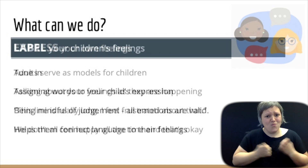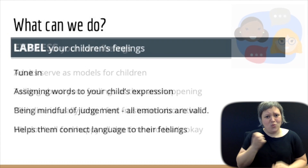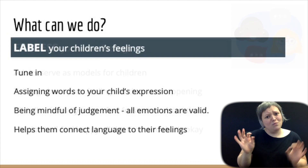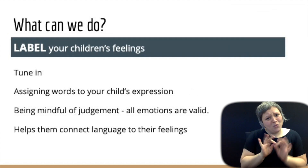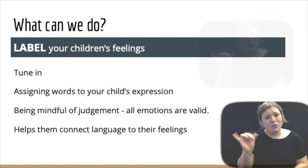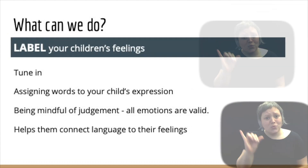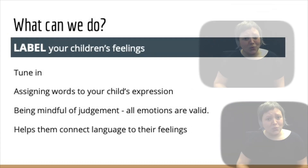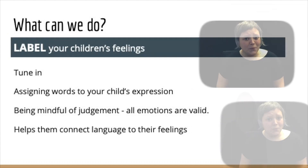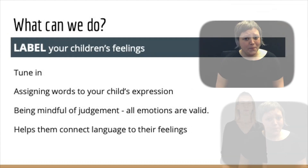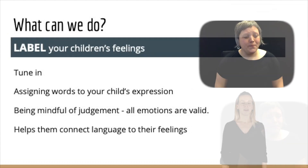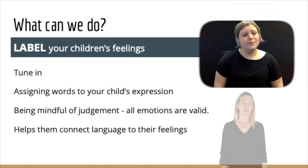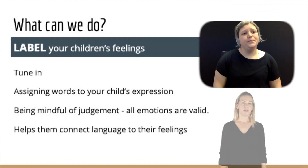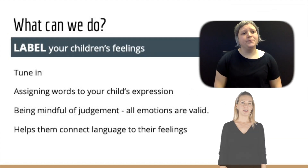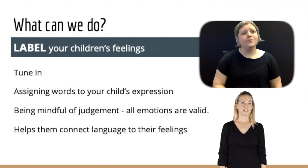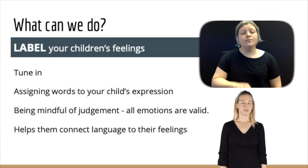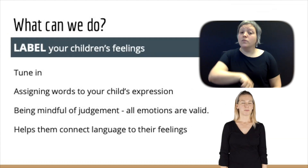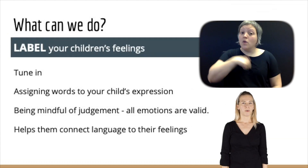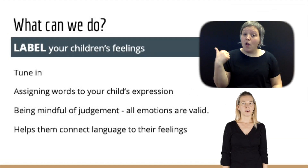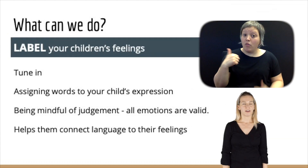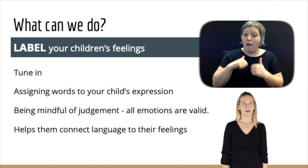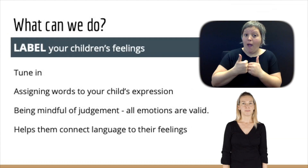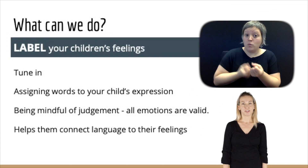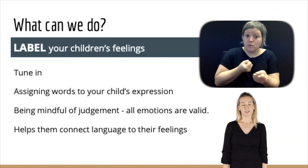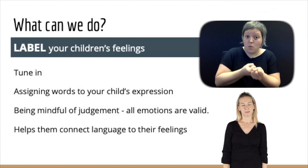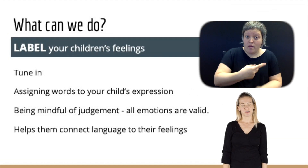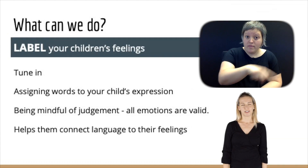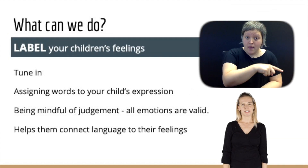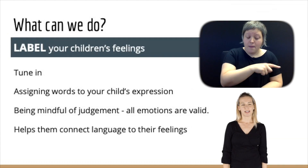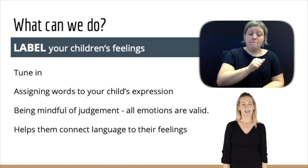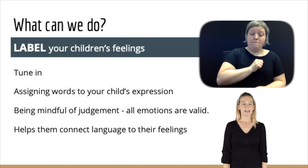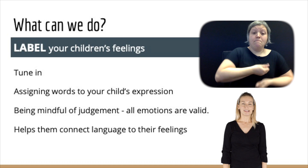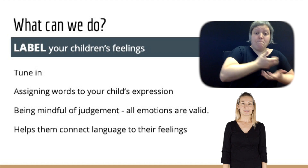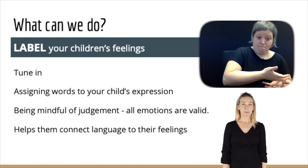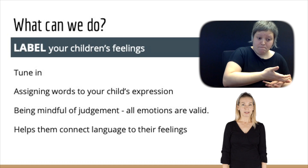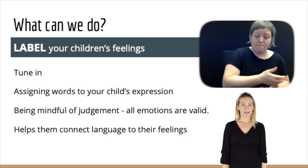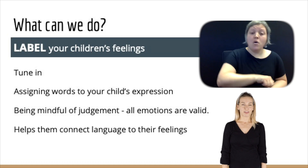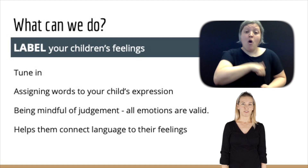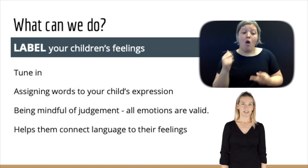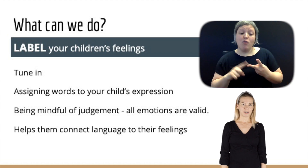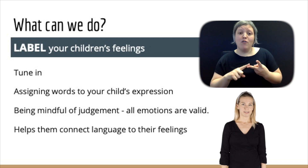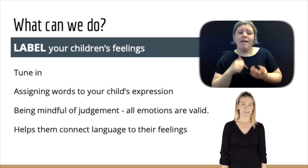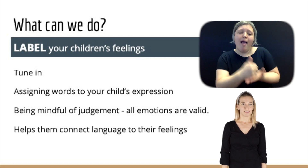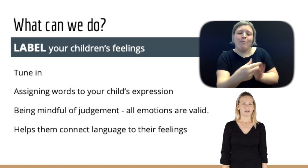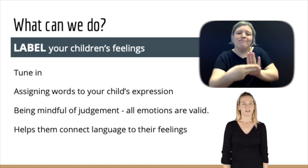So, another thing we can do to support children's emotional literacy is labeling their feelings.